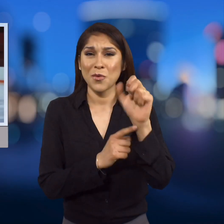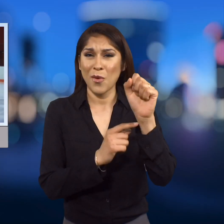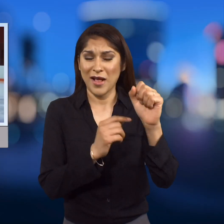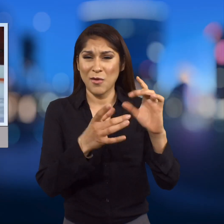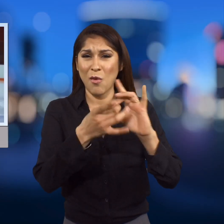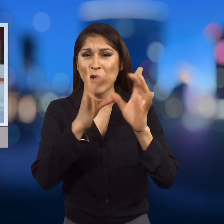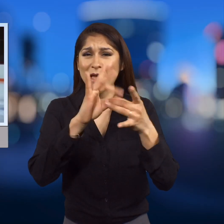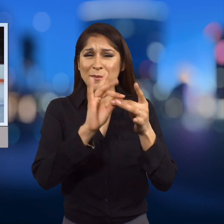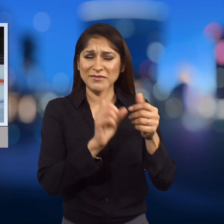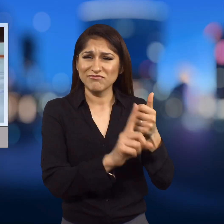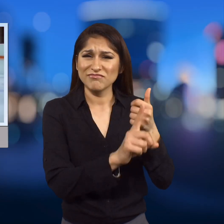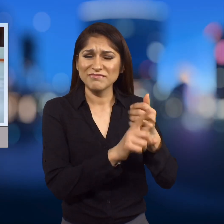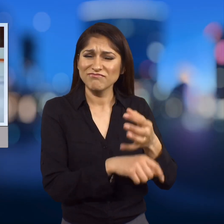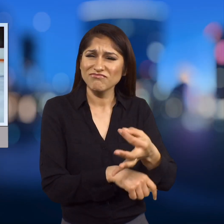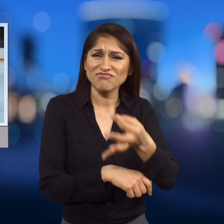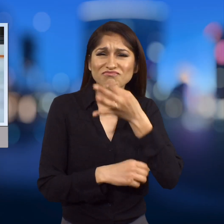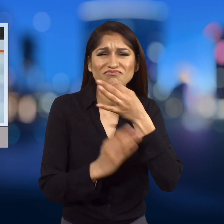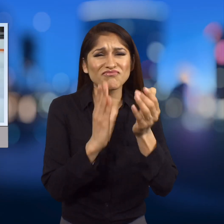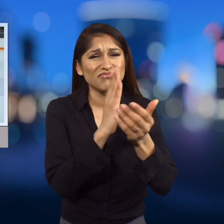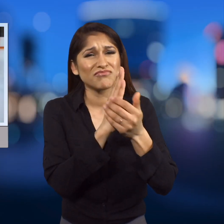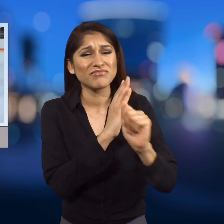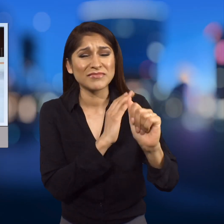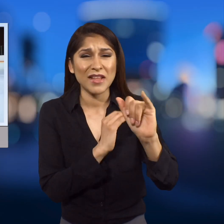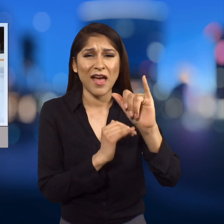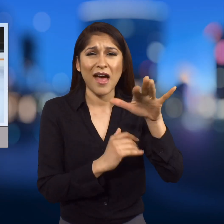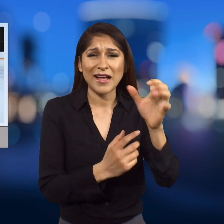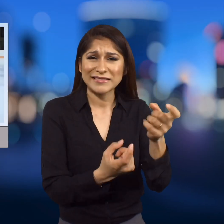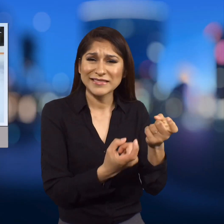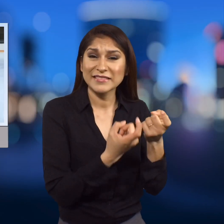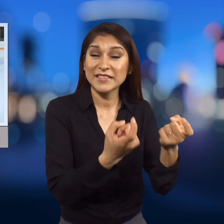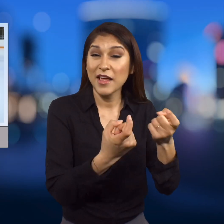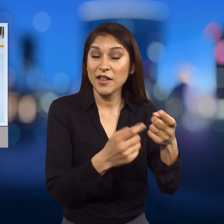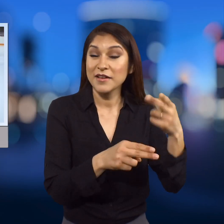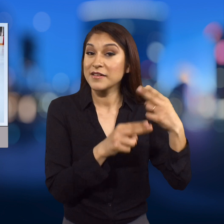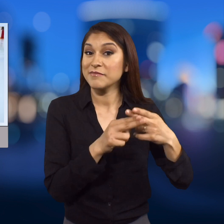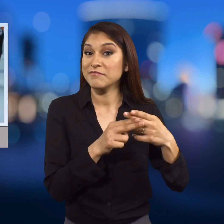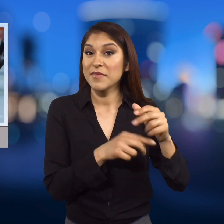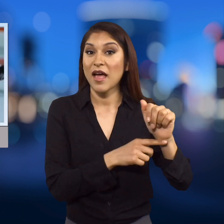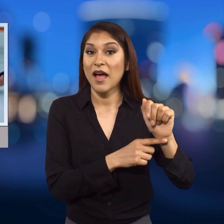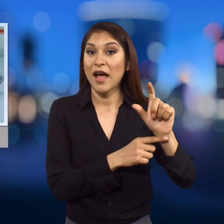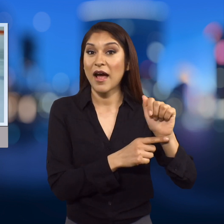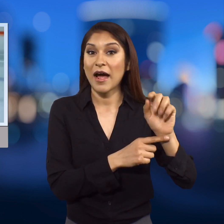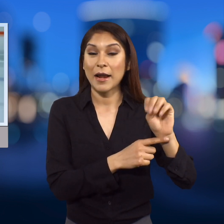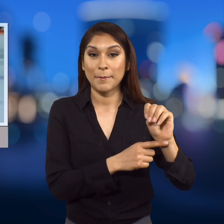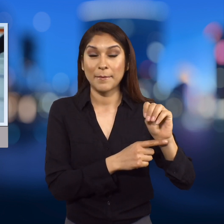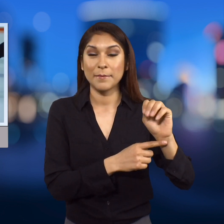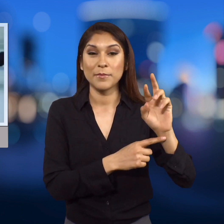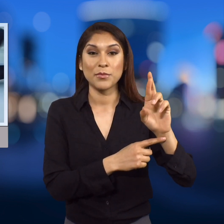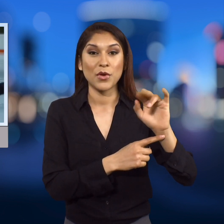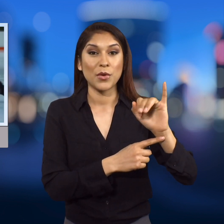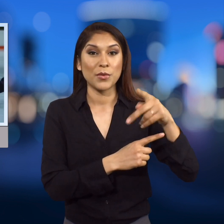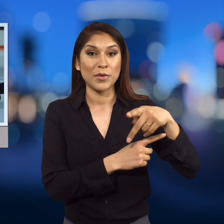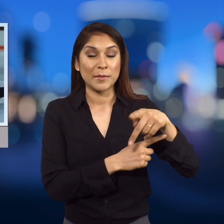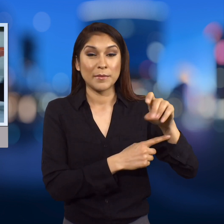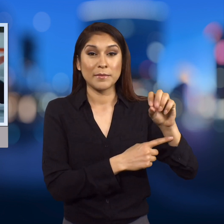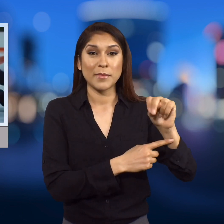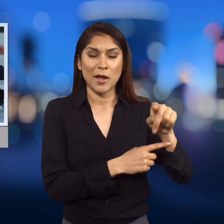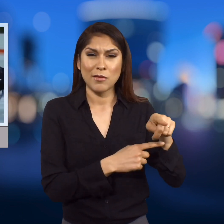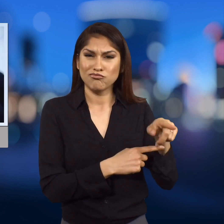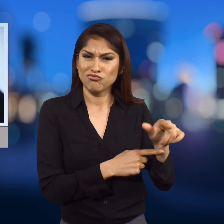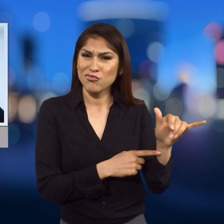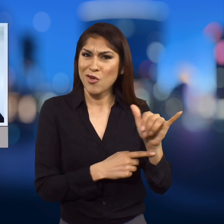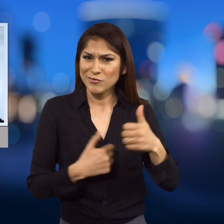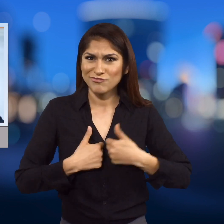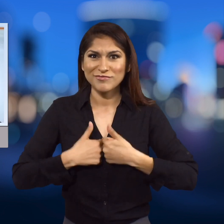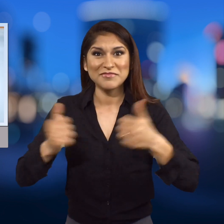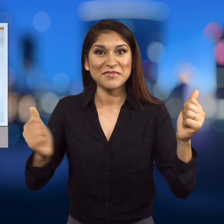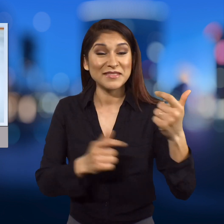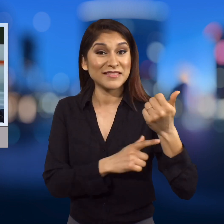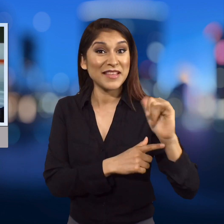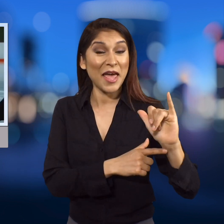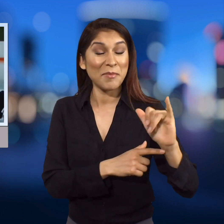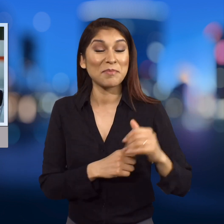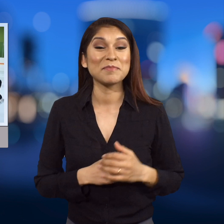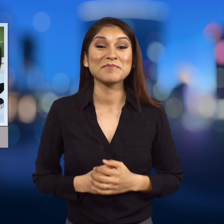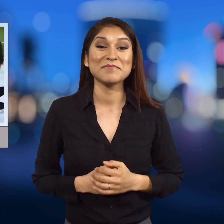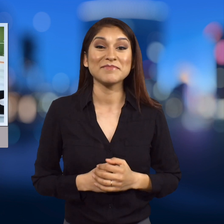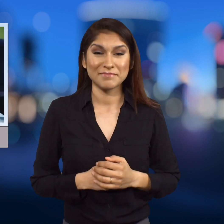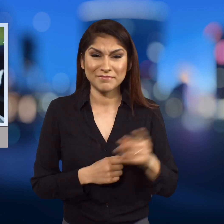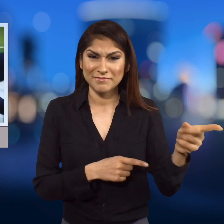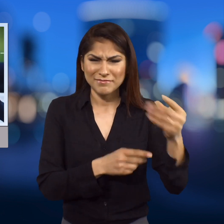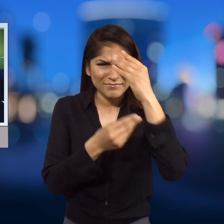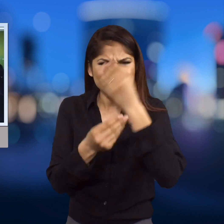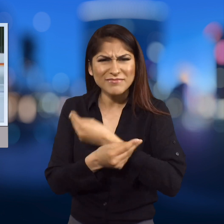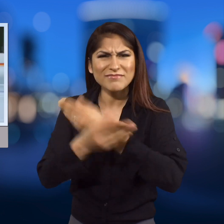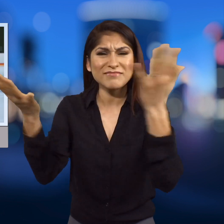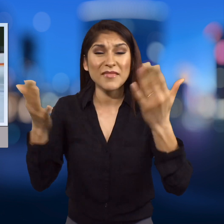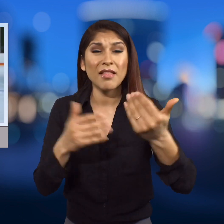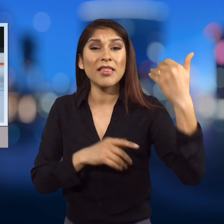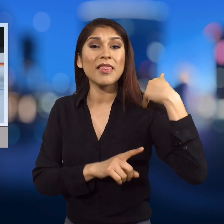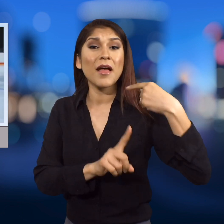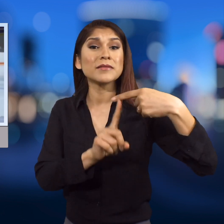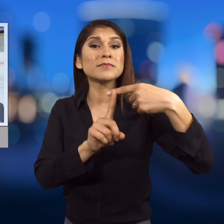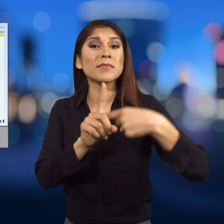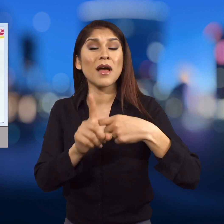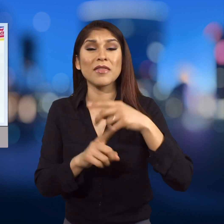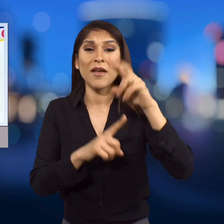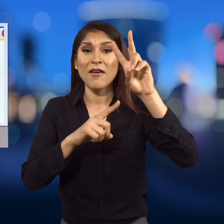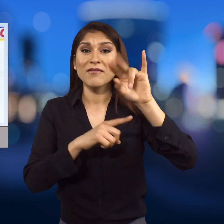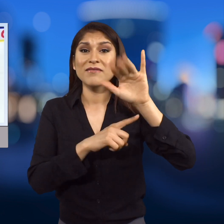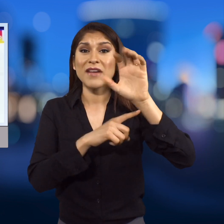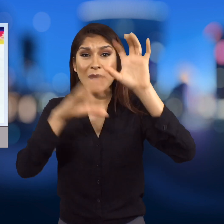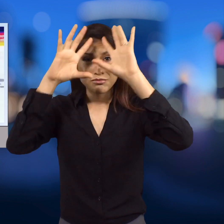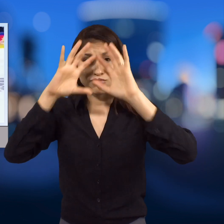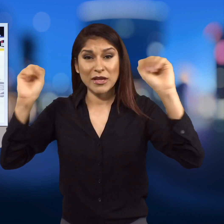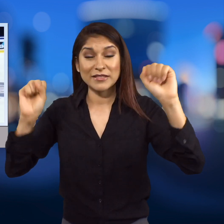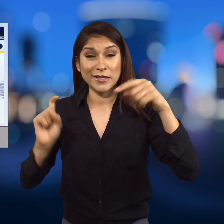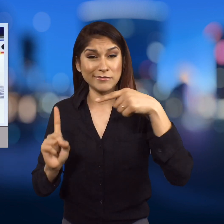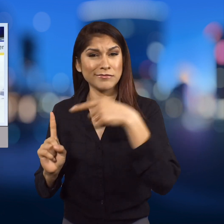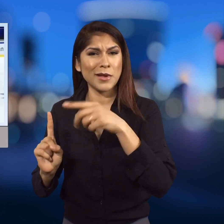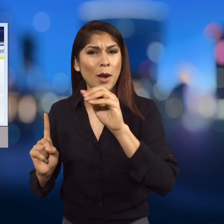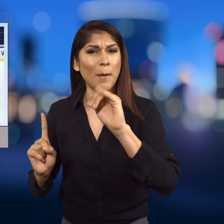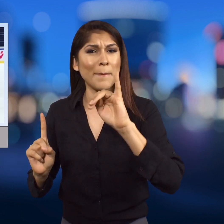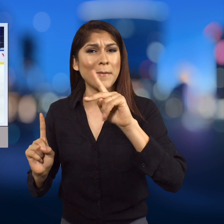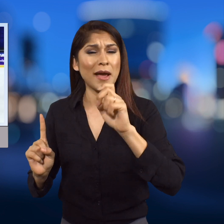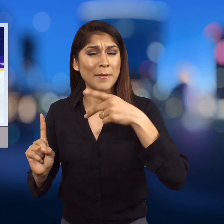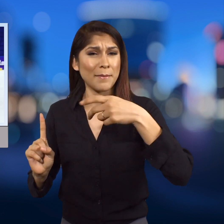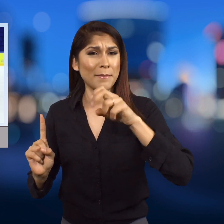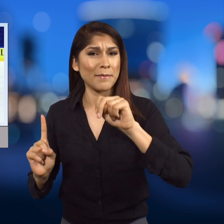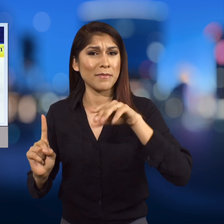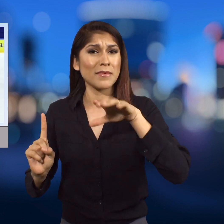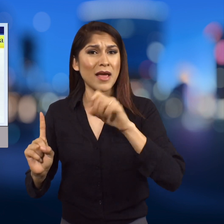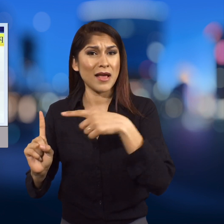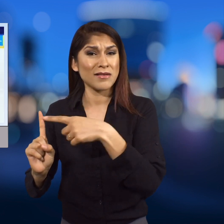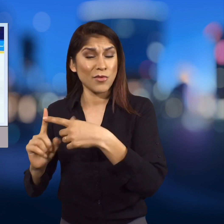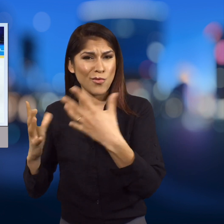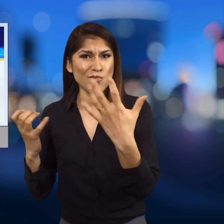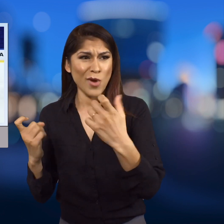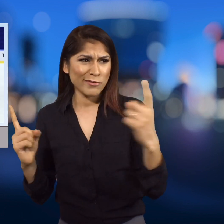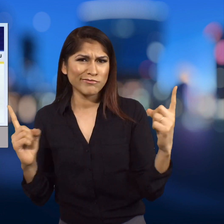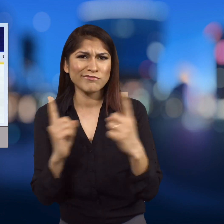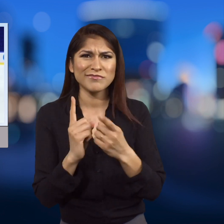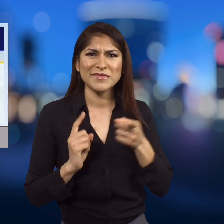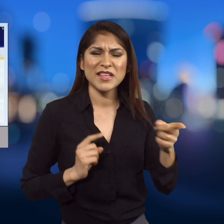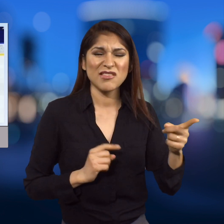U.S. Olympic figure skater Adam Rippon reportedly rejected a meeting with Vice President Mike